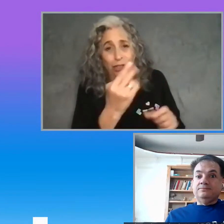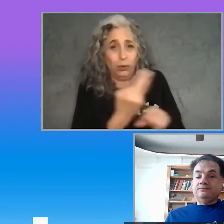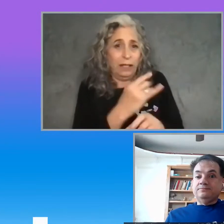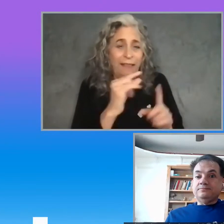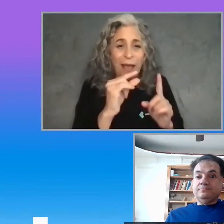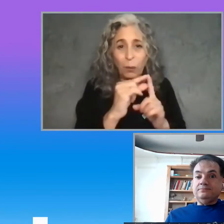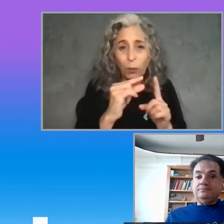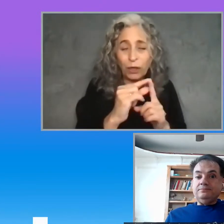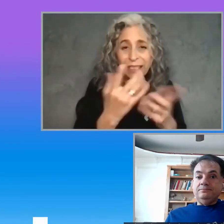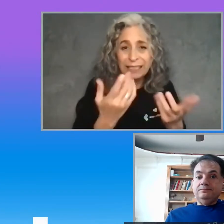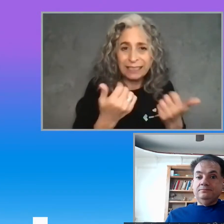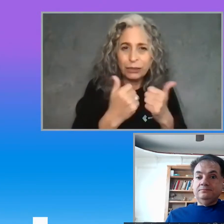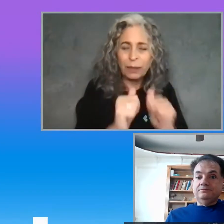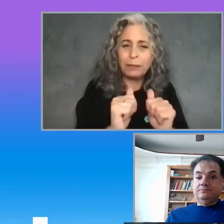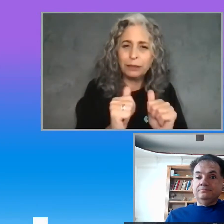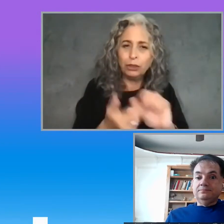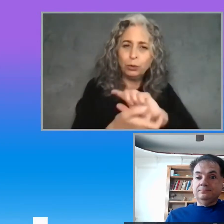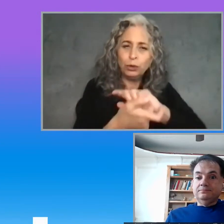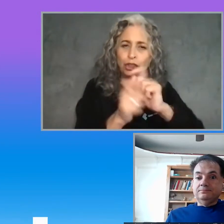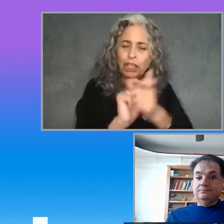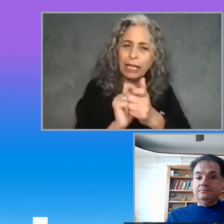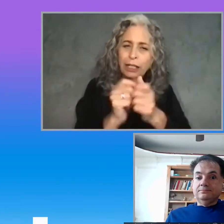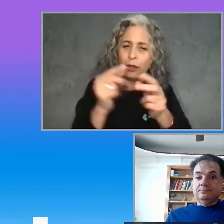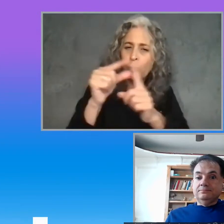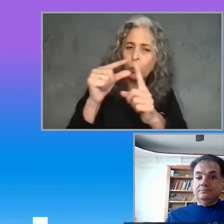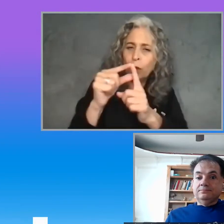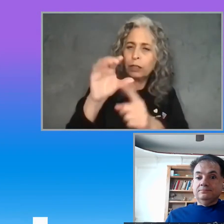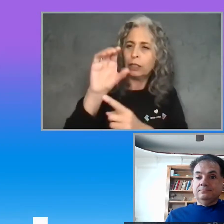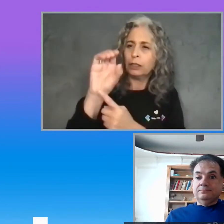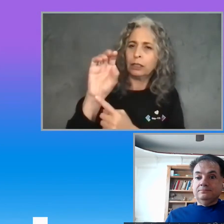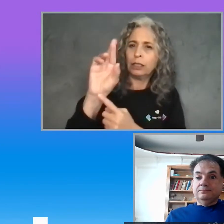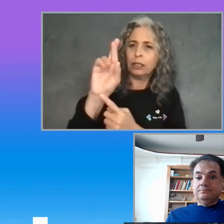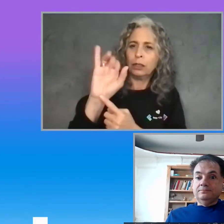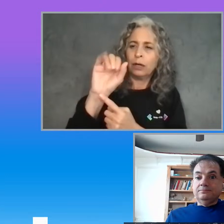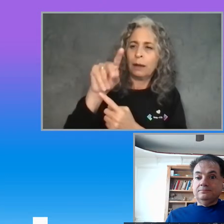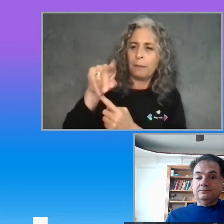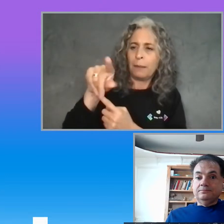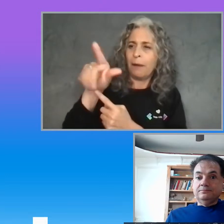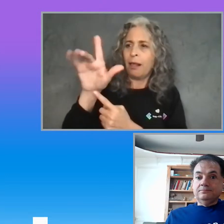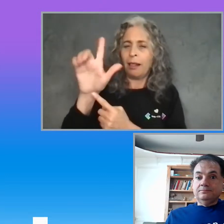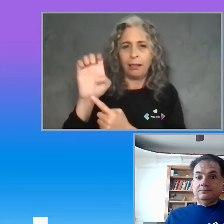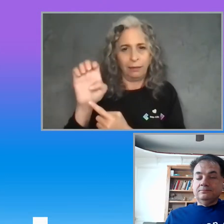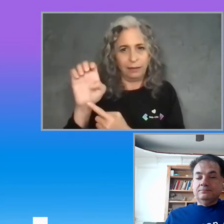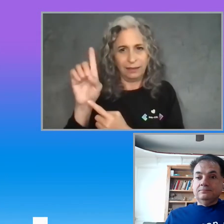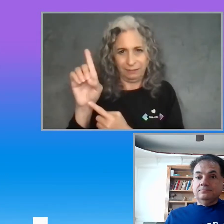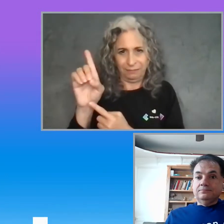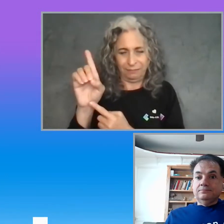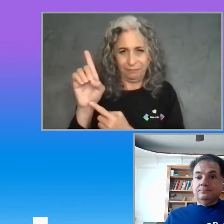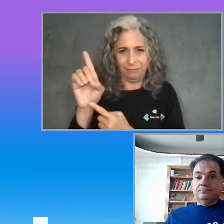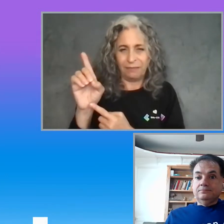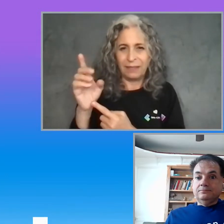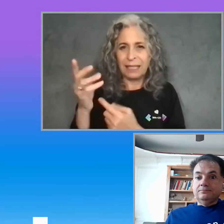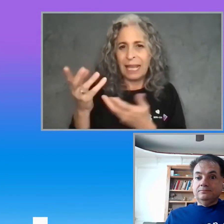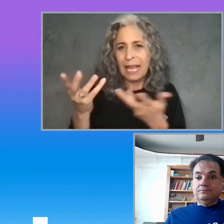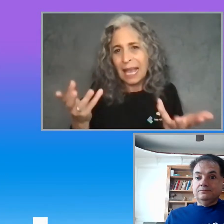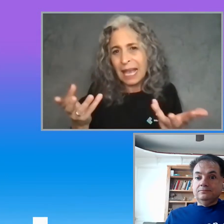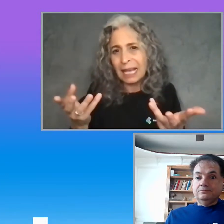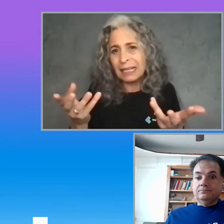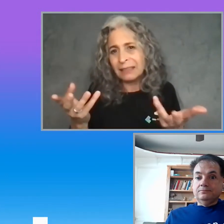is an attempt to reclaim the